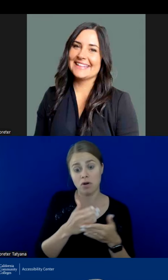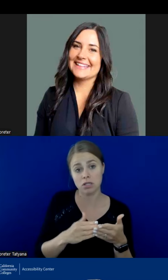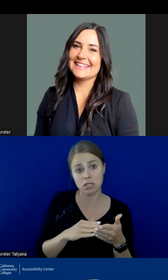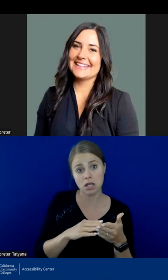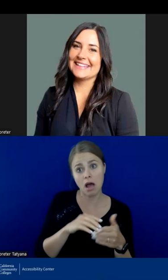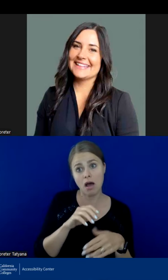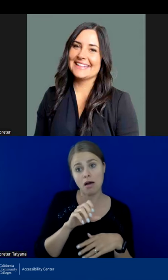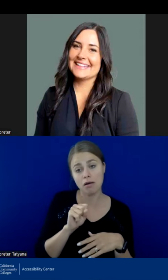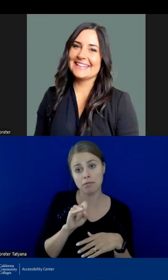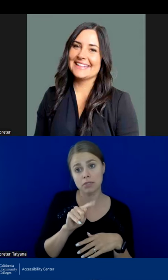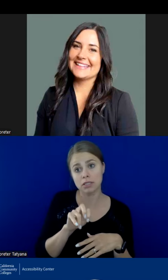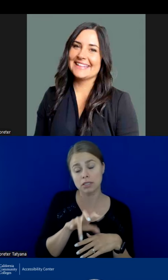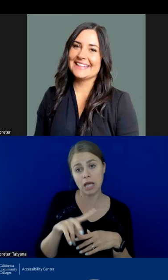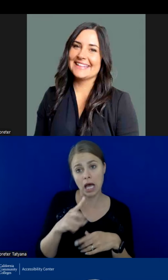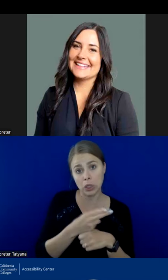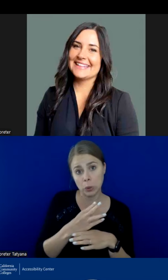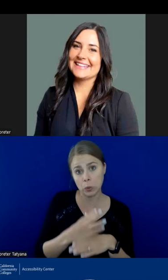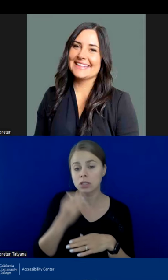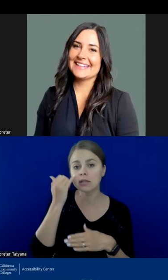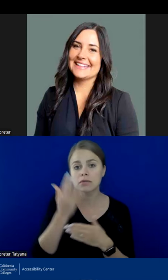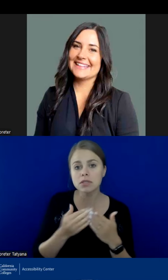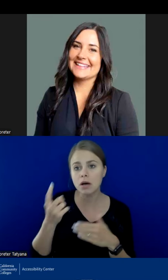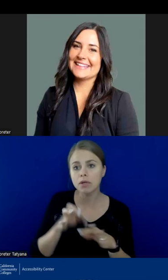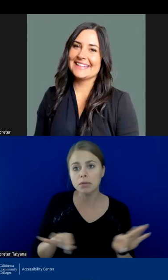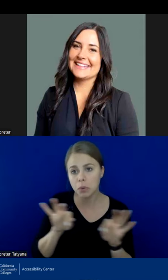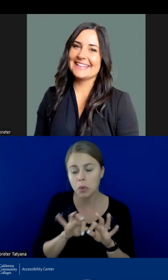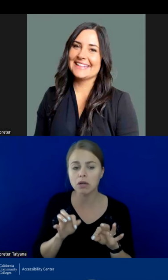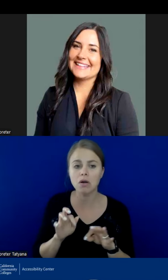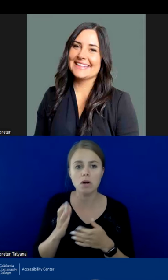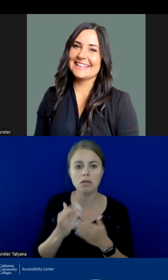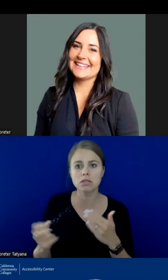if someone is important or something is highlighted